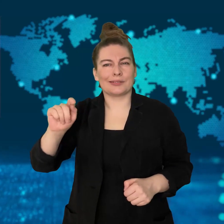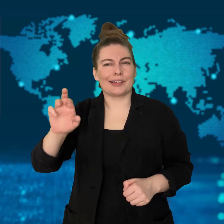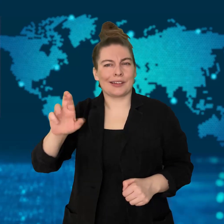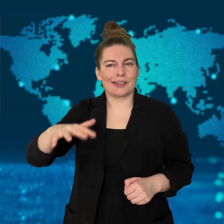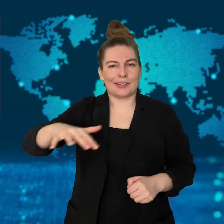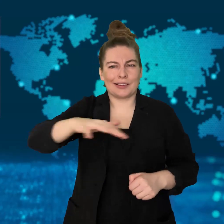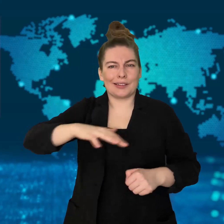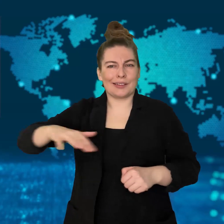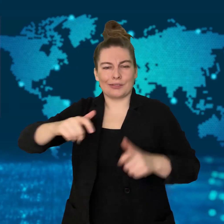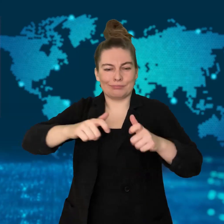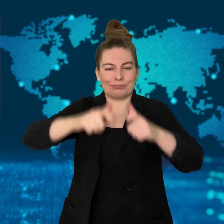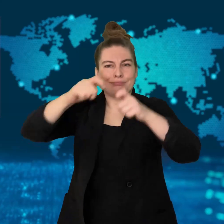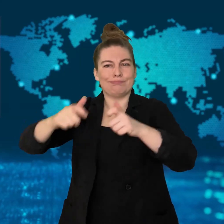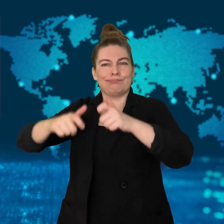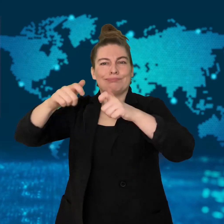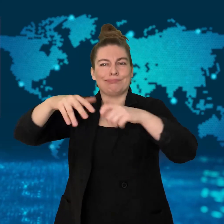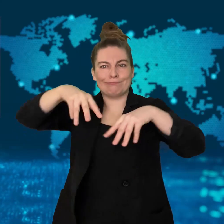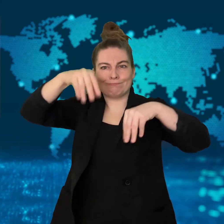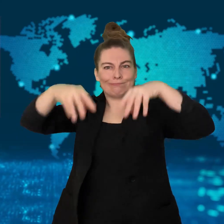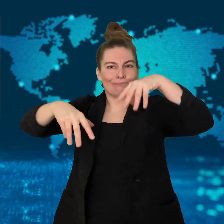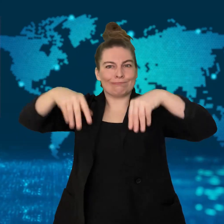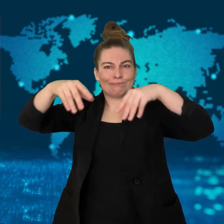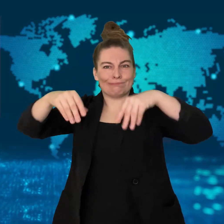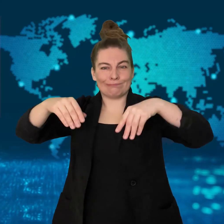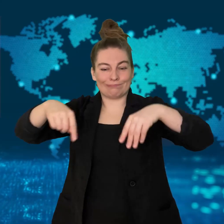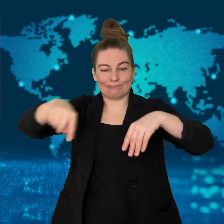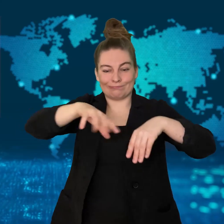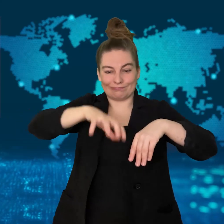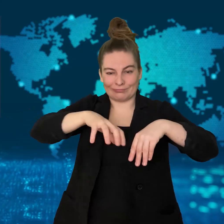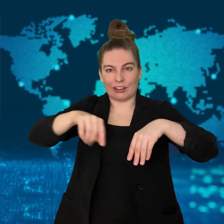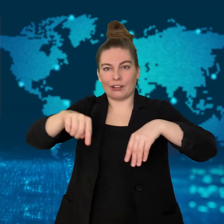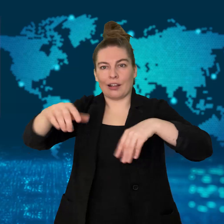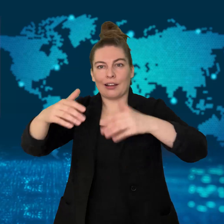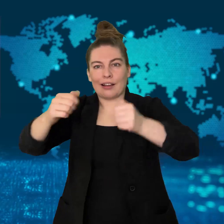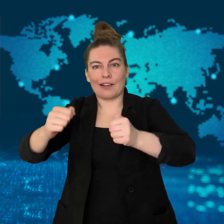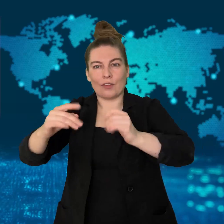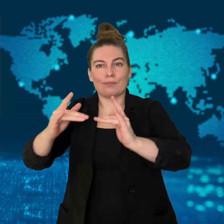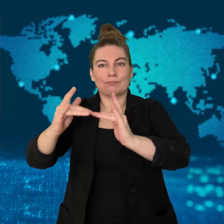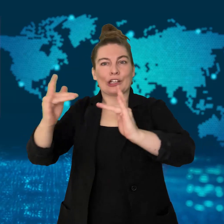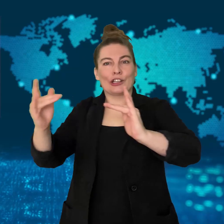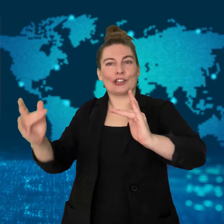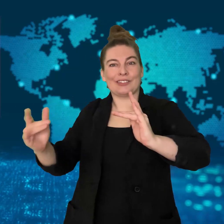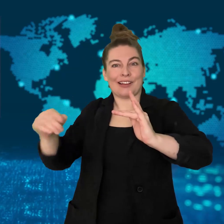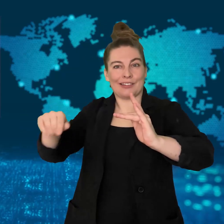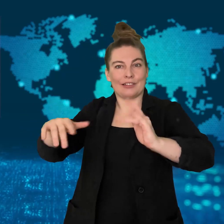the Big Ben tower in London, UK.